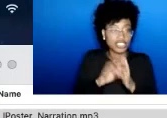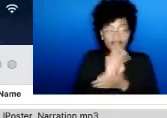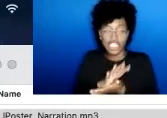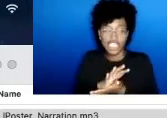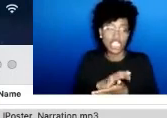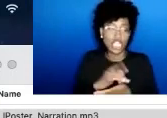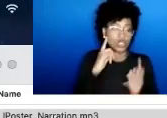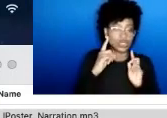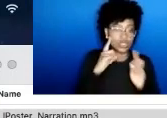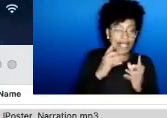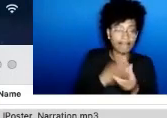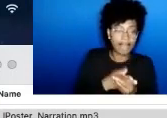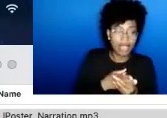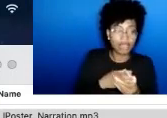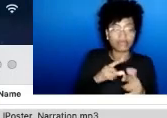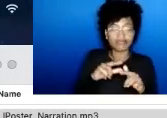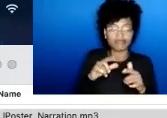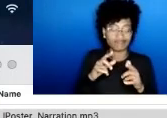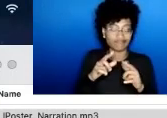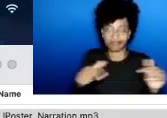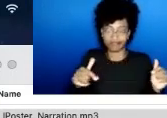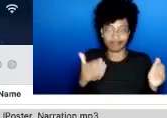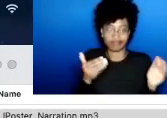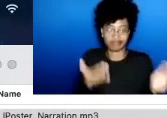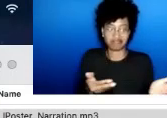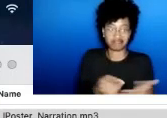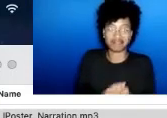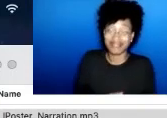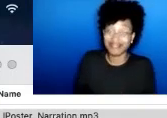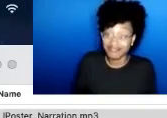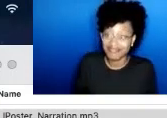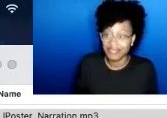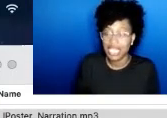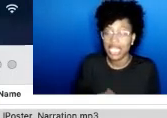over here, as well. 07:14:07 The abstract is going to be preloaded